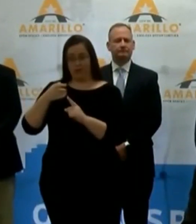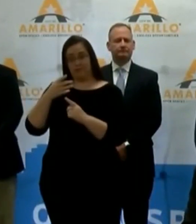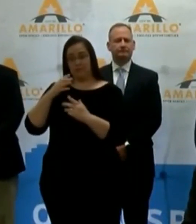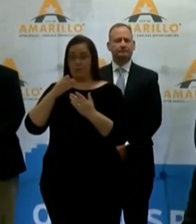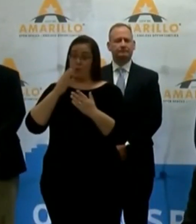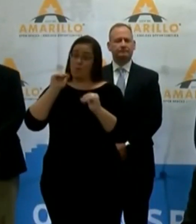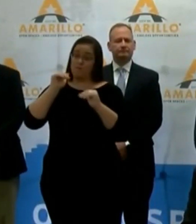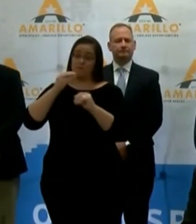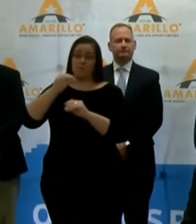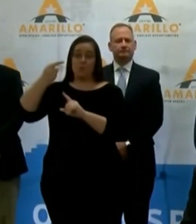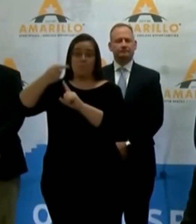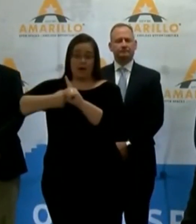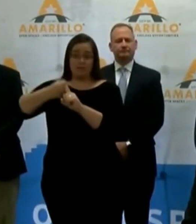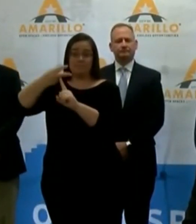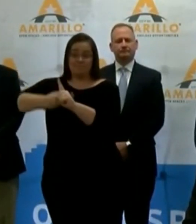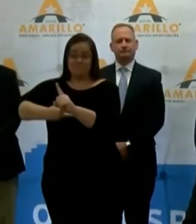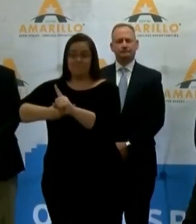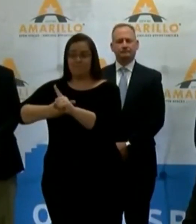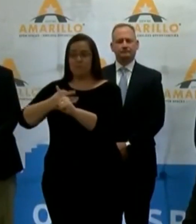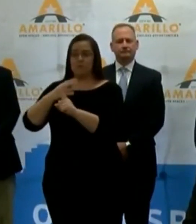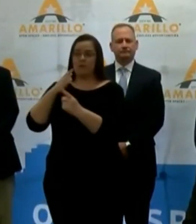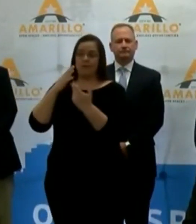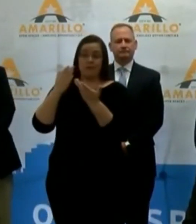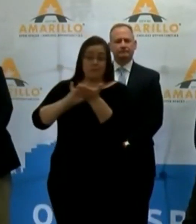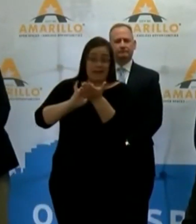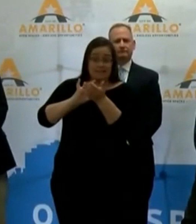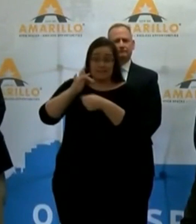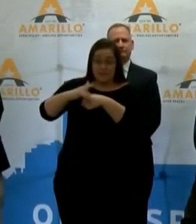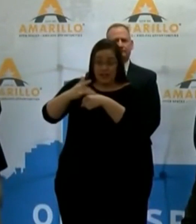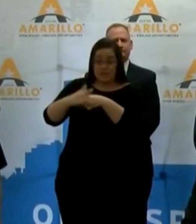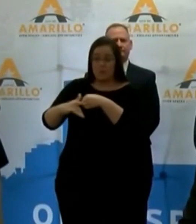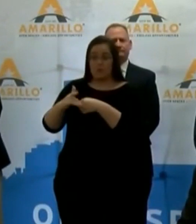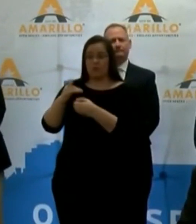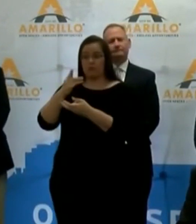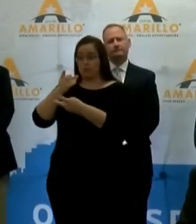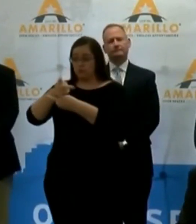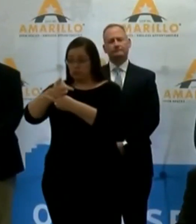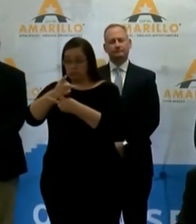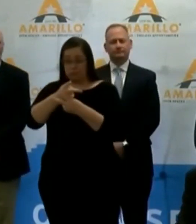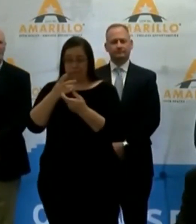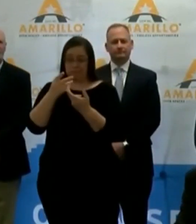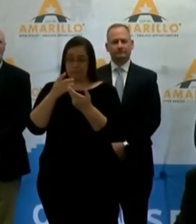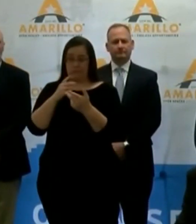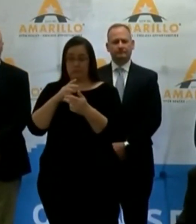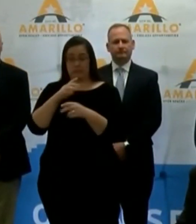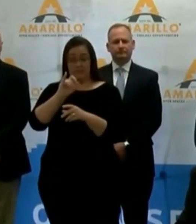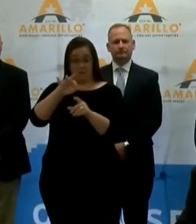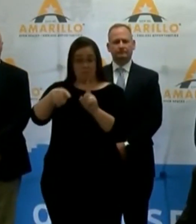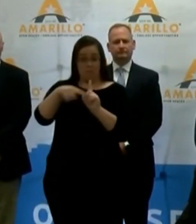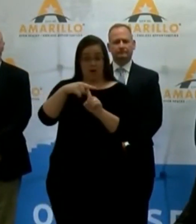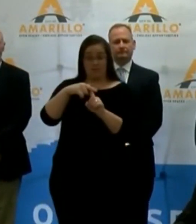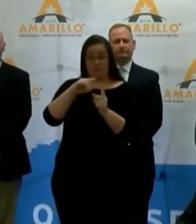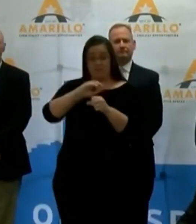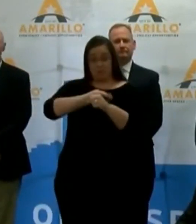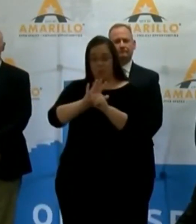TEXAS TO GET BACK TO WORK WHILE COEXISTING WITH COVID-19. AS WE TRANSITION, A FEW MONTHS COEXISTING WITH COVID-19. AS WE TRANSITION, A FEW MONTHS FROM NOW THERE WILL BE